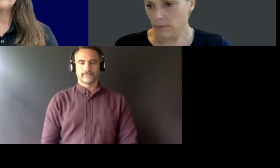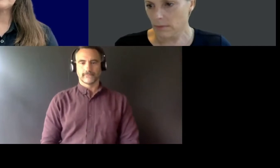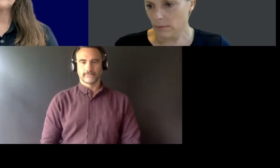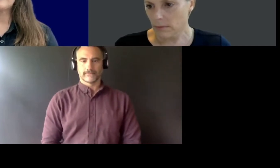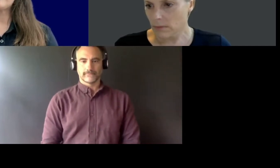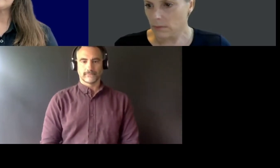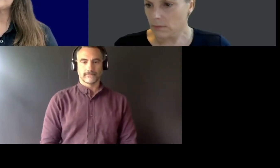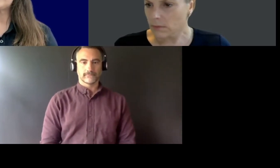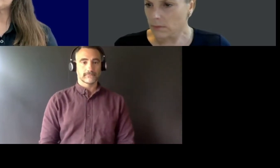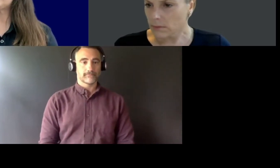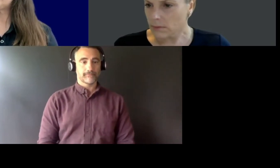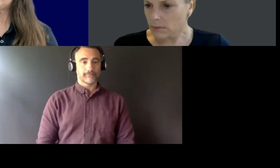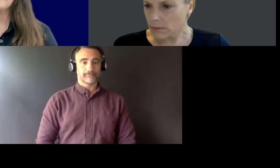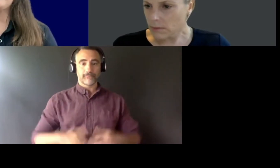Do we have any questions, Emily?